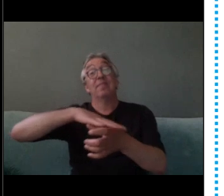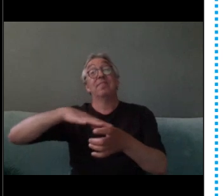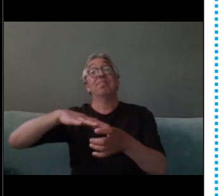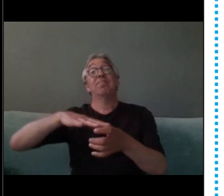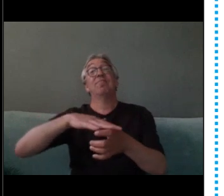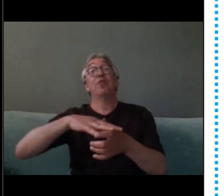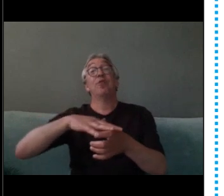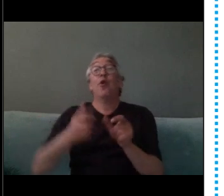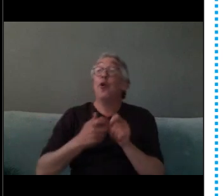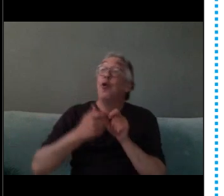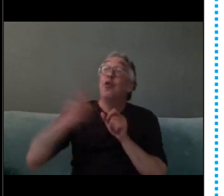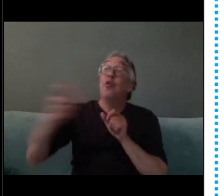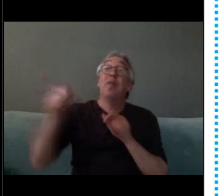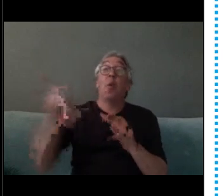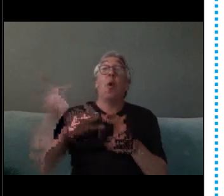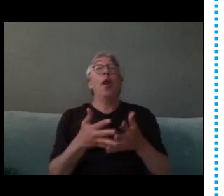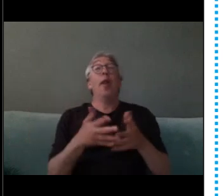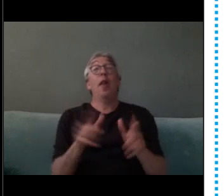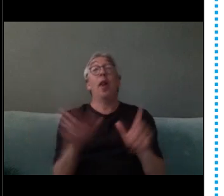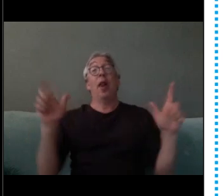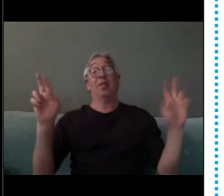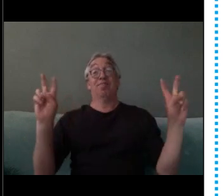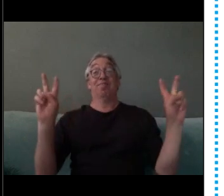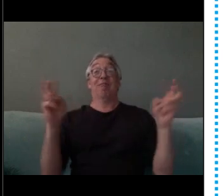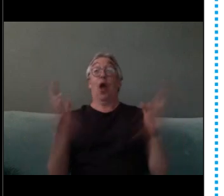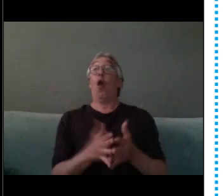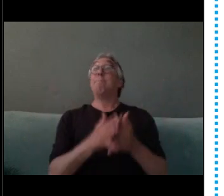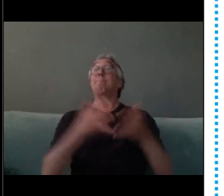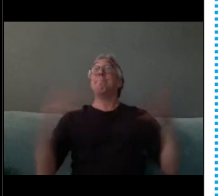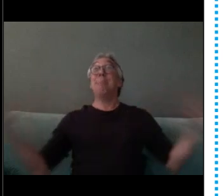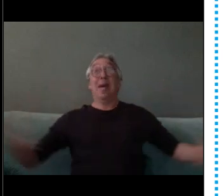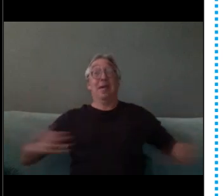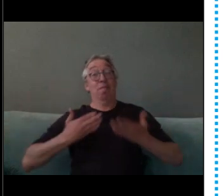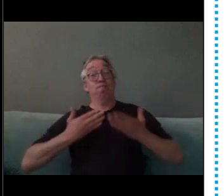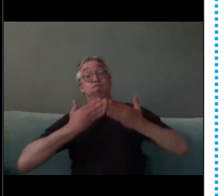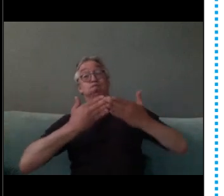Large is a key word here because there are exemptions.